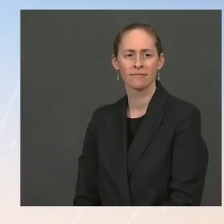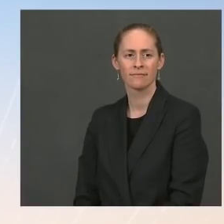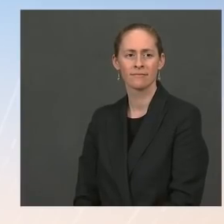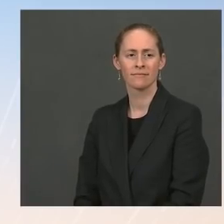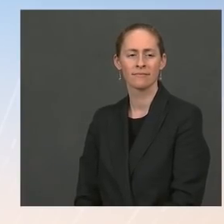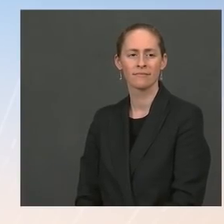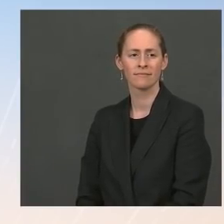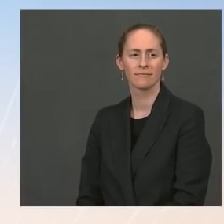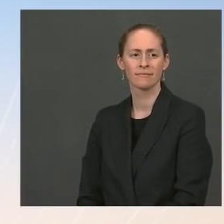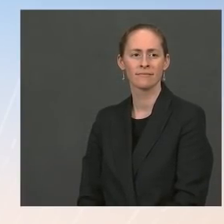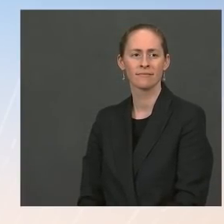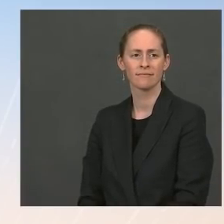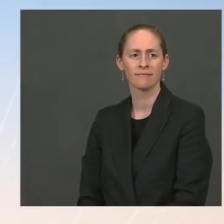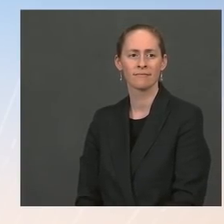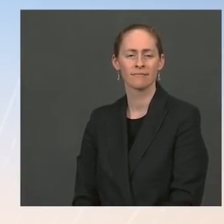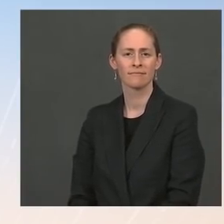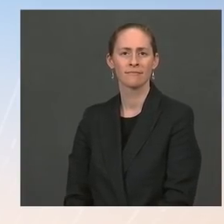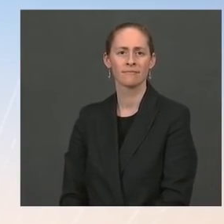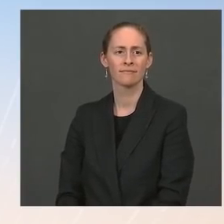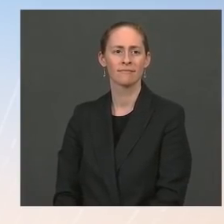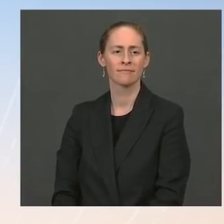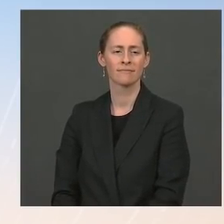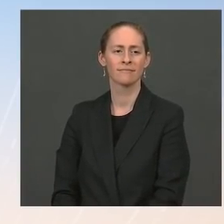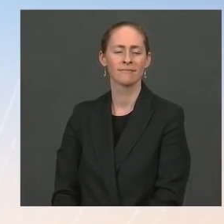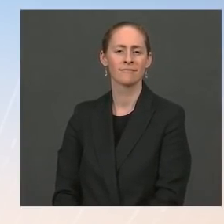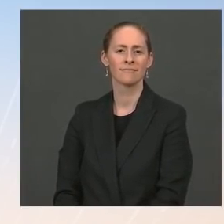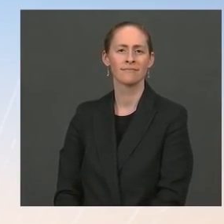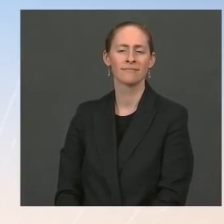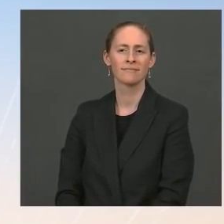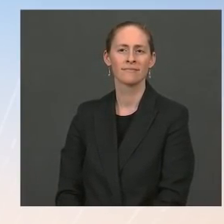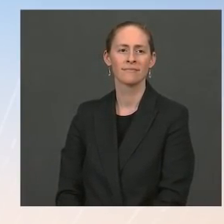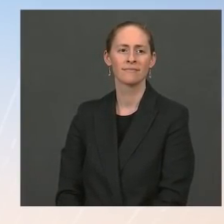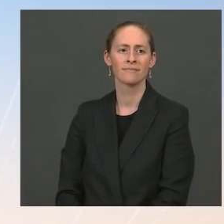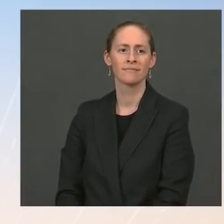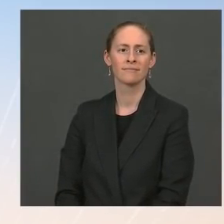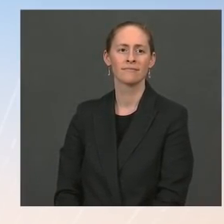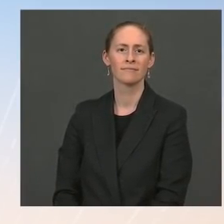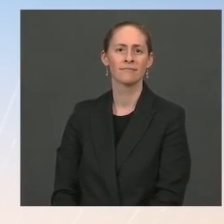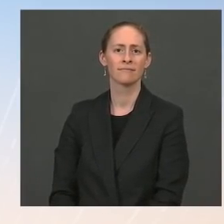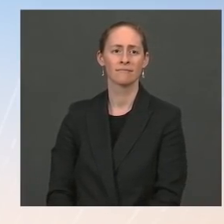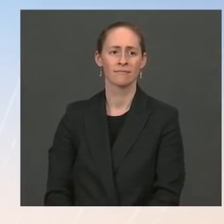And are you satisfied with the results of the Geneva Summit,